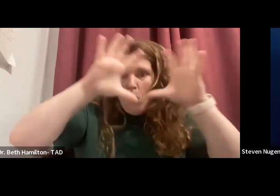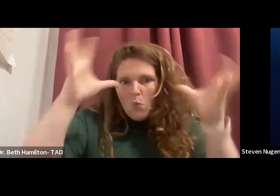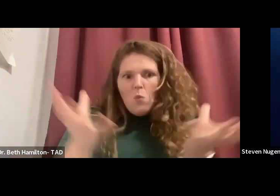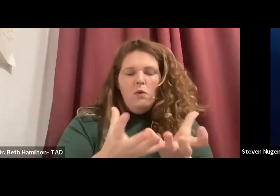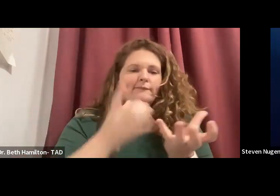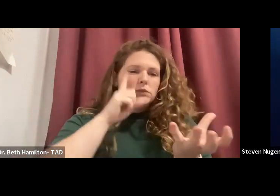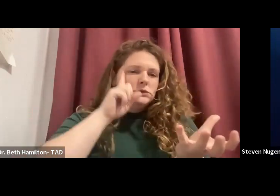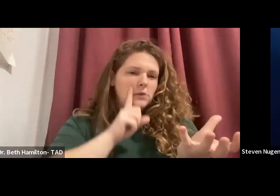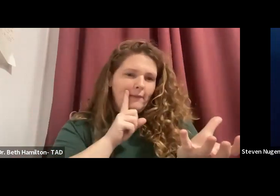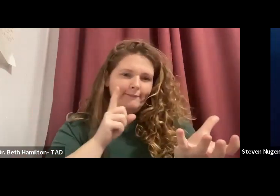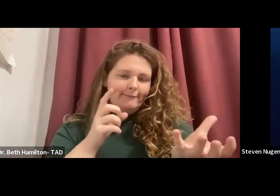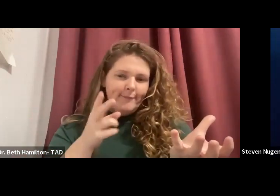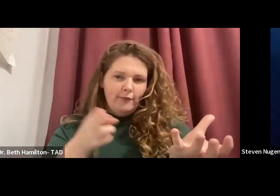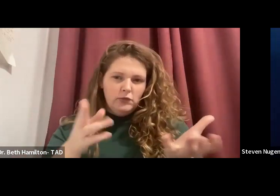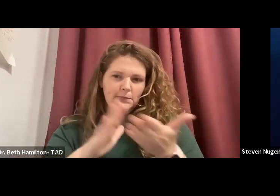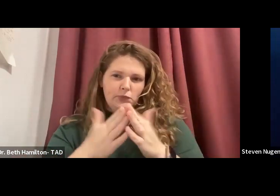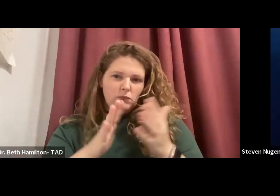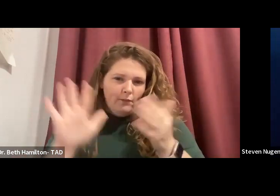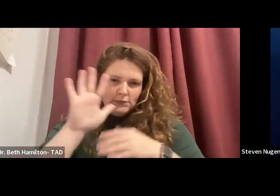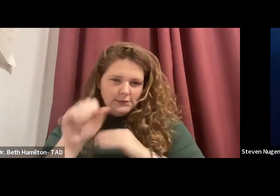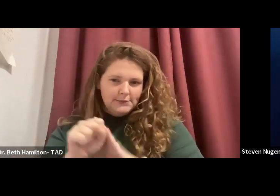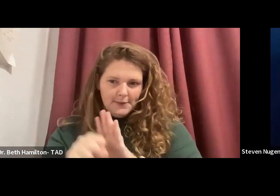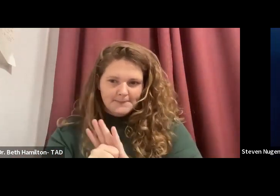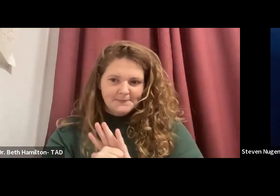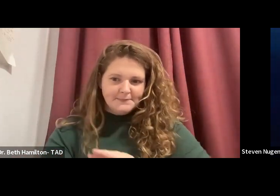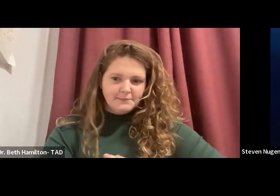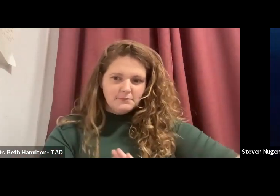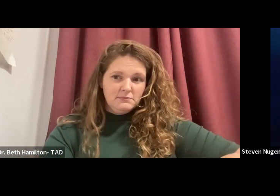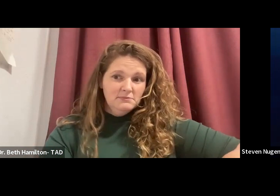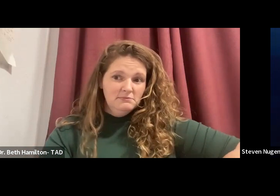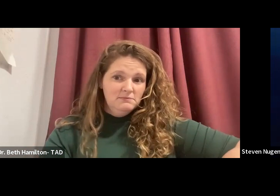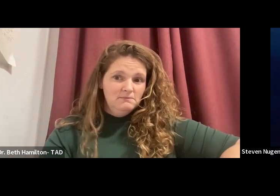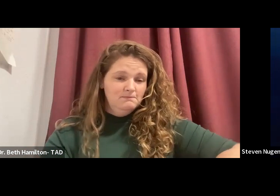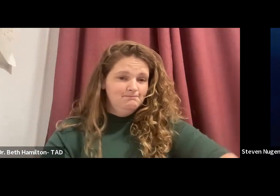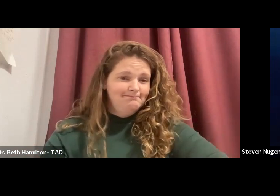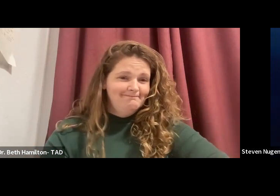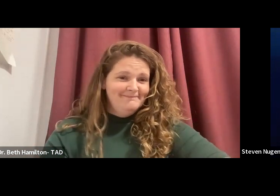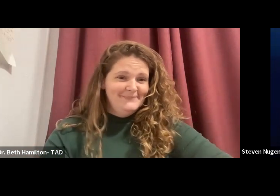Nike. My role as a consultant about